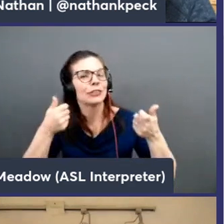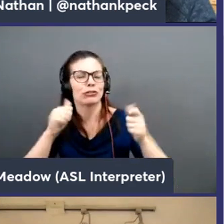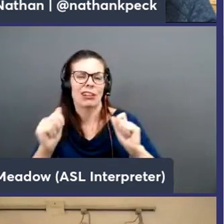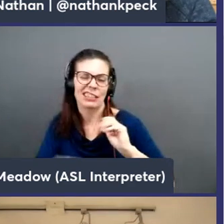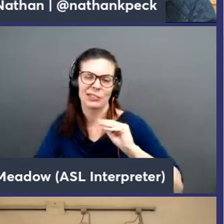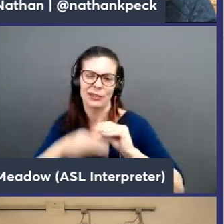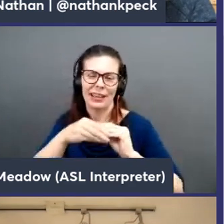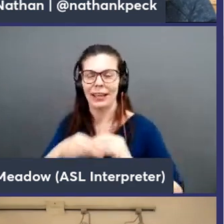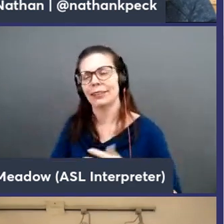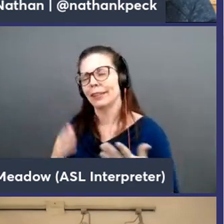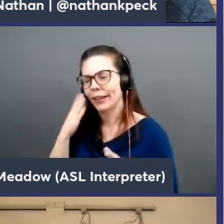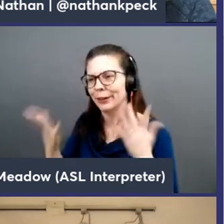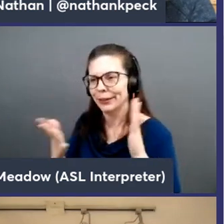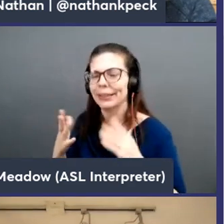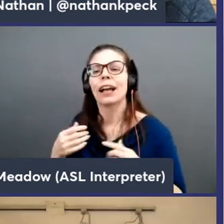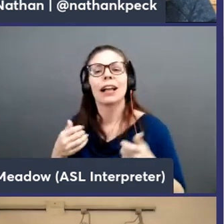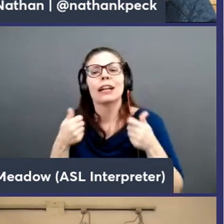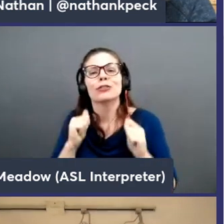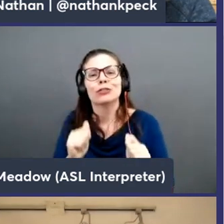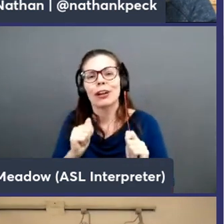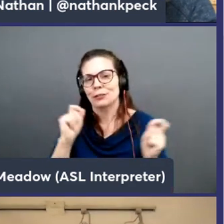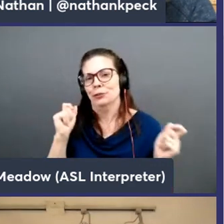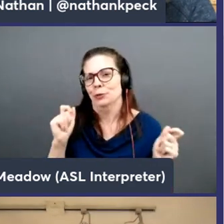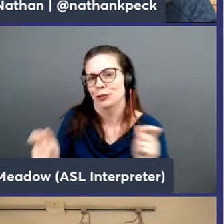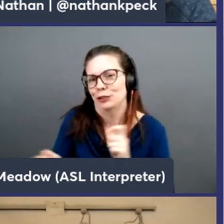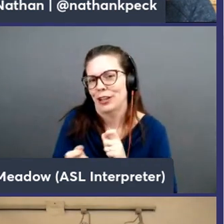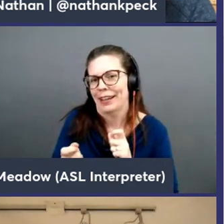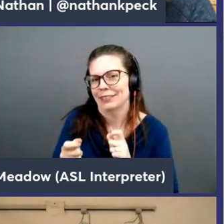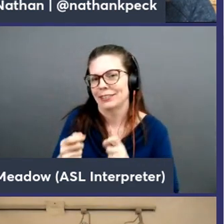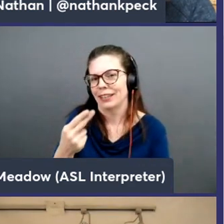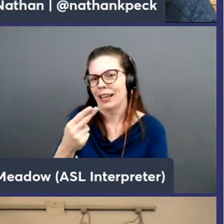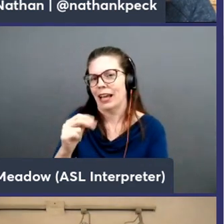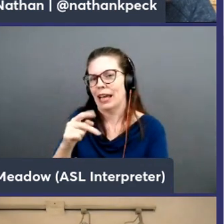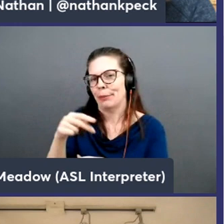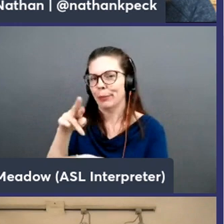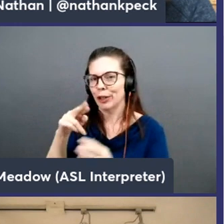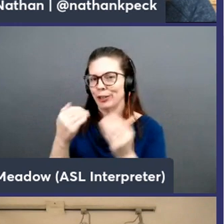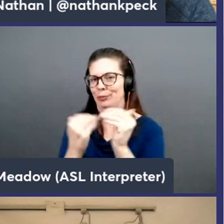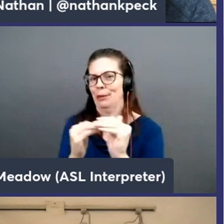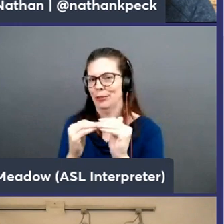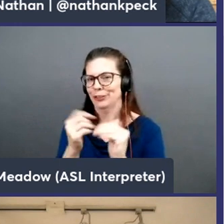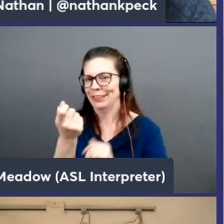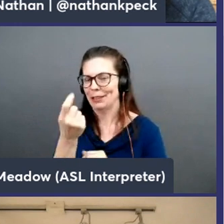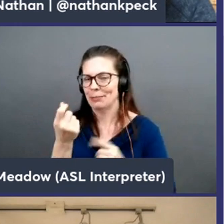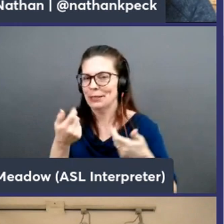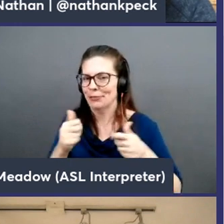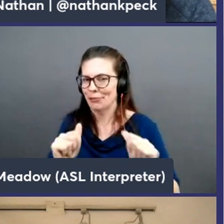Yeah, okay, so I had tried to change the hyperparameters a little bit, for the...